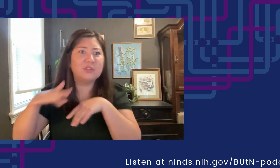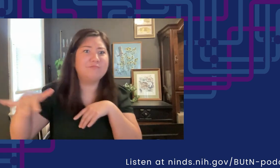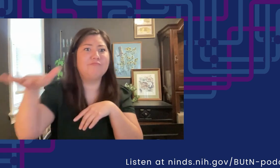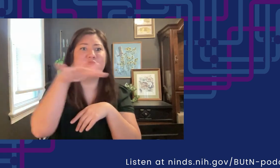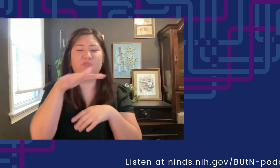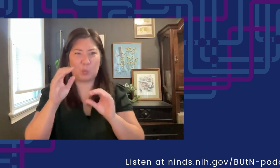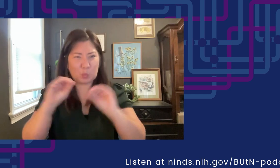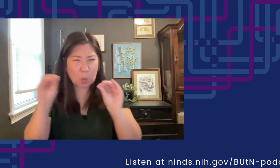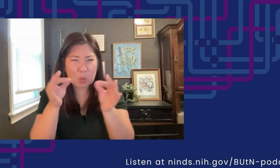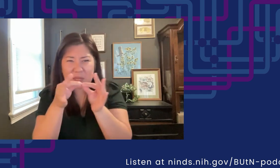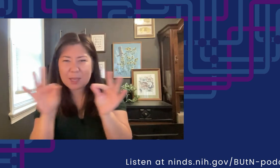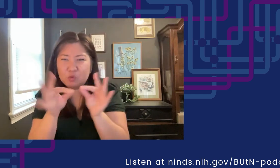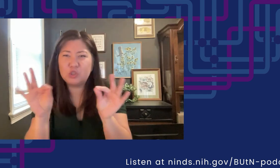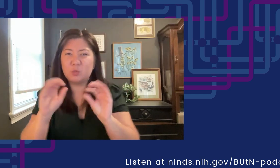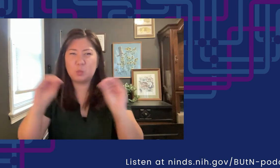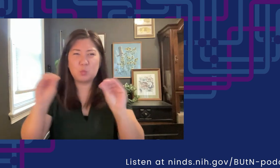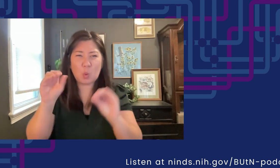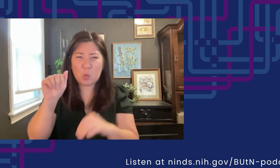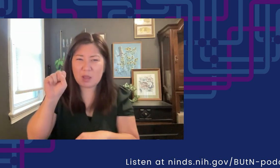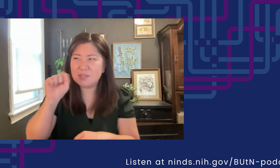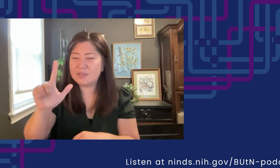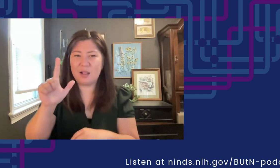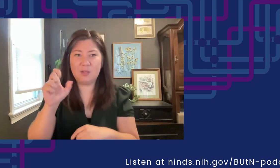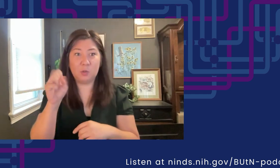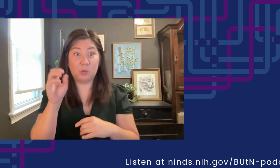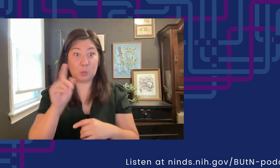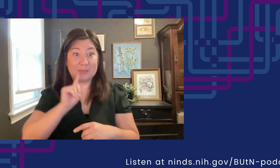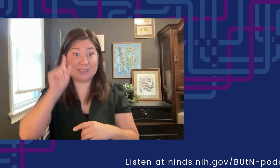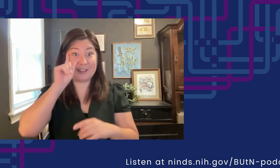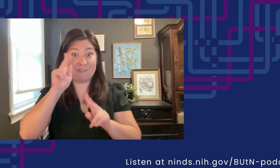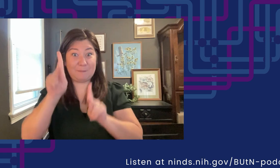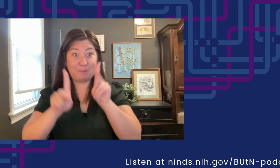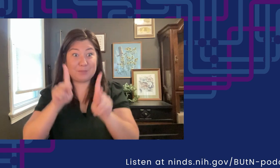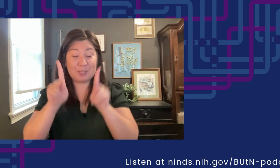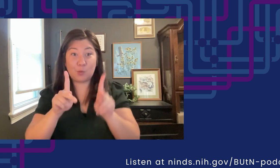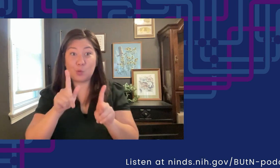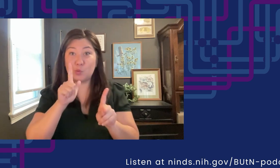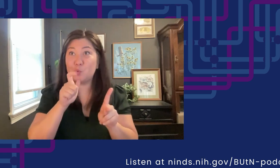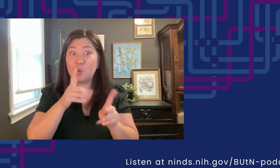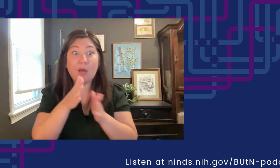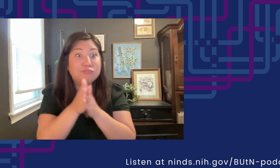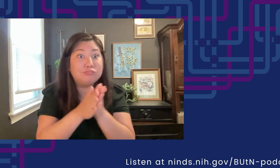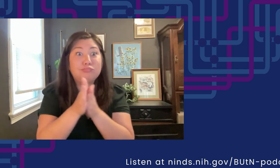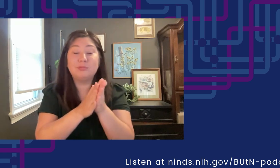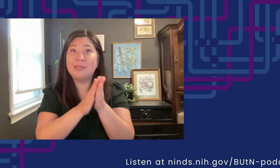ASL access, so Deaf people who are excited to learn about STEM have